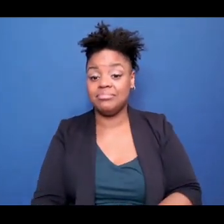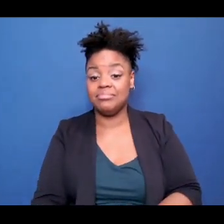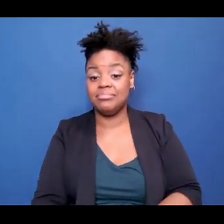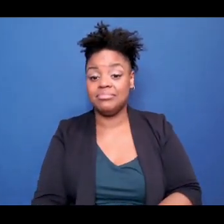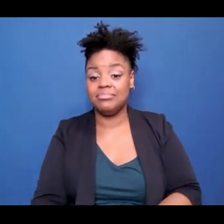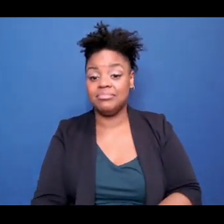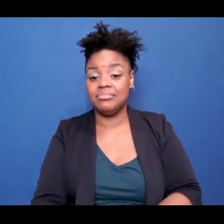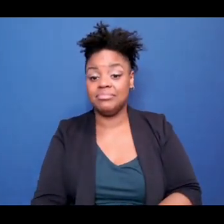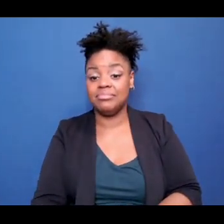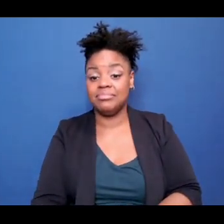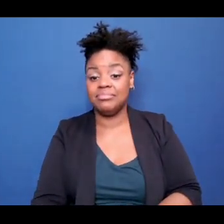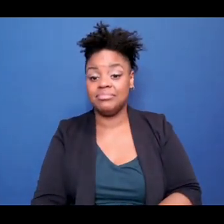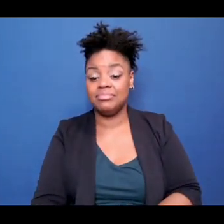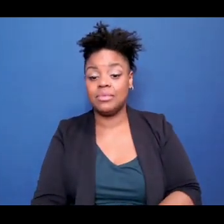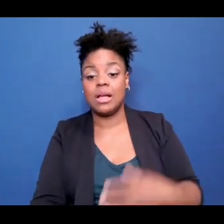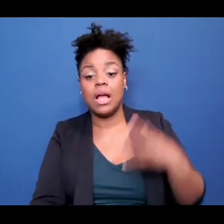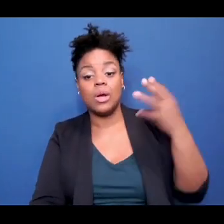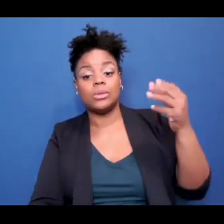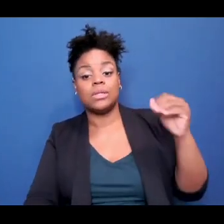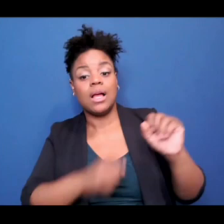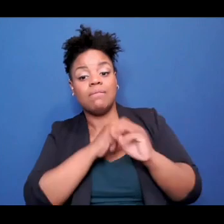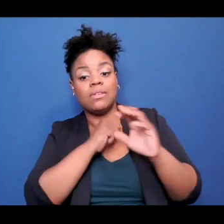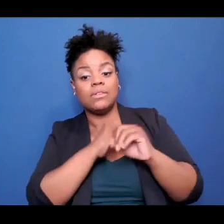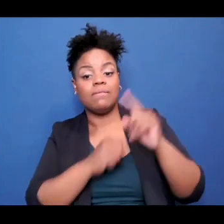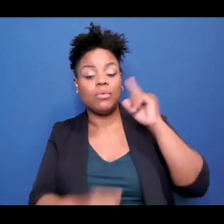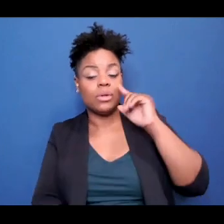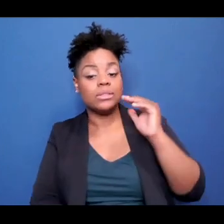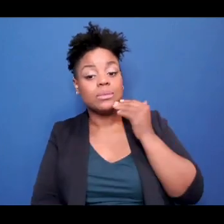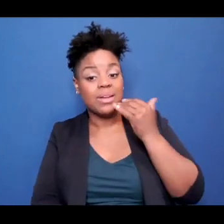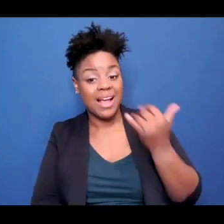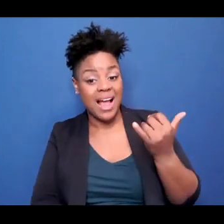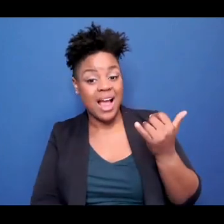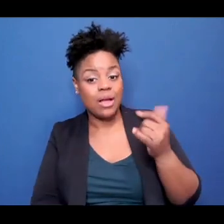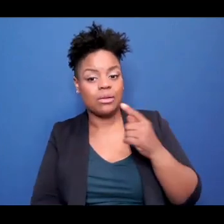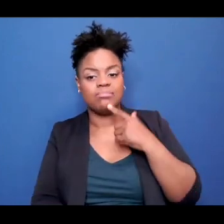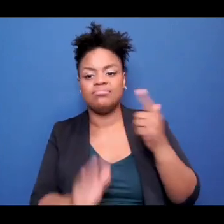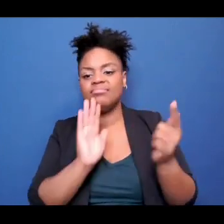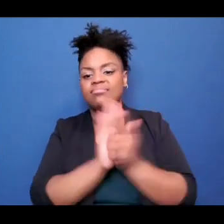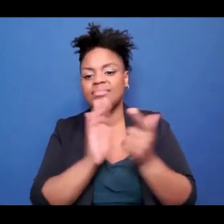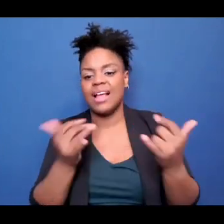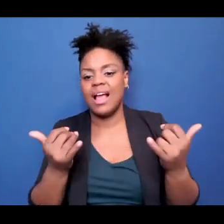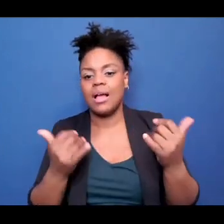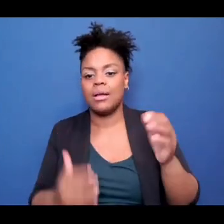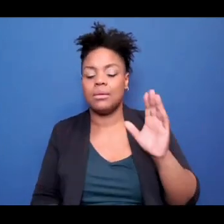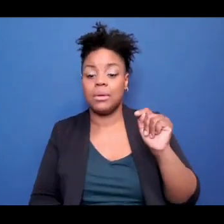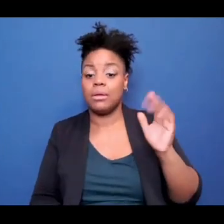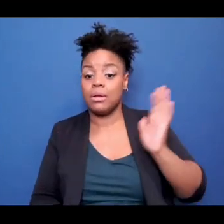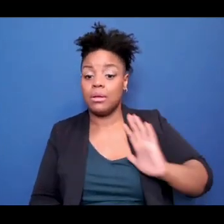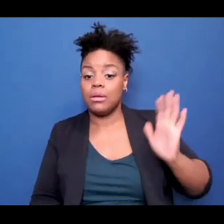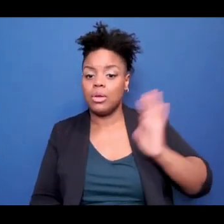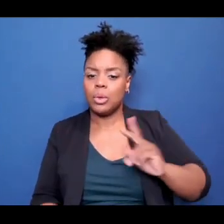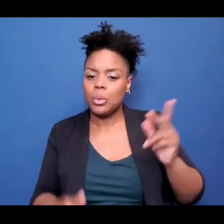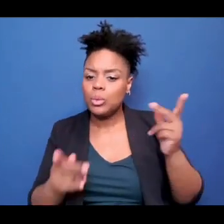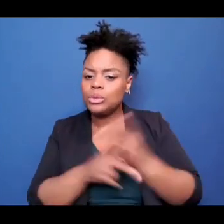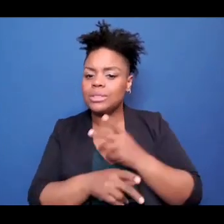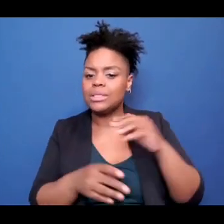1998 PROHIBITED OUTDOOR ADVERTISING FOR TOBACCO SO YOU WON'T SEE ADS LIKE THIS ANYMORE,